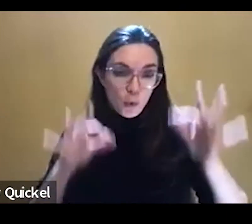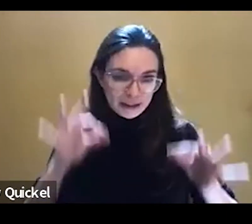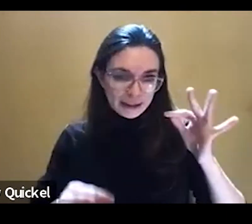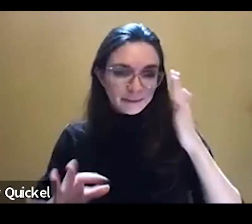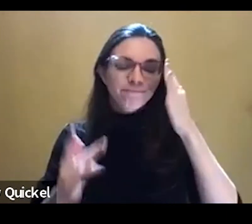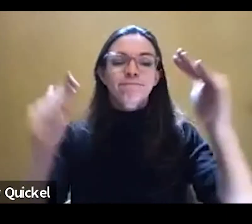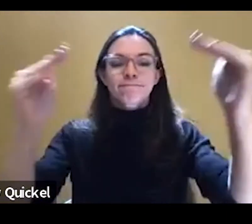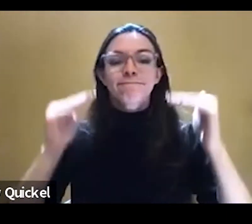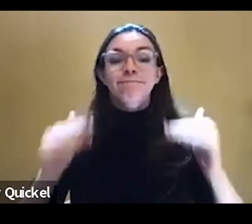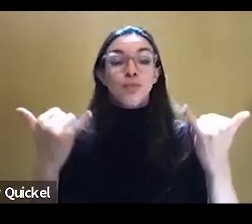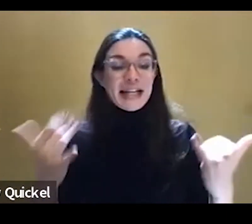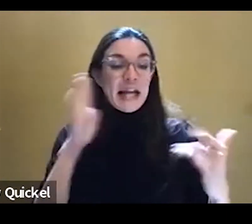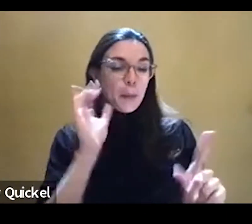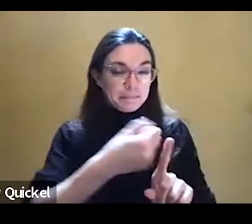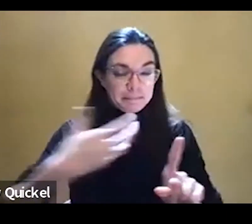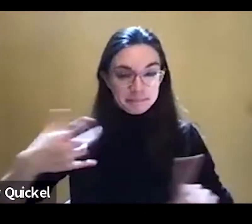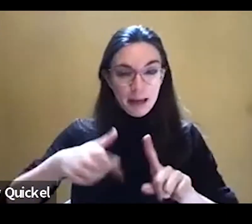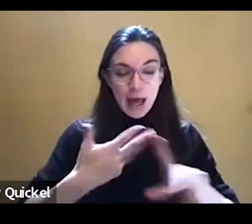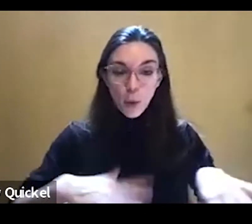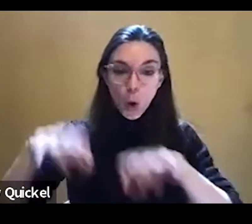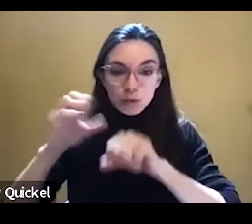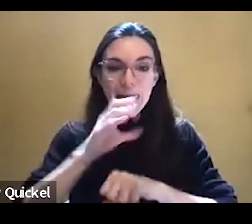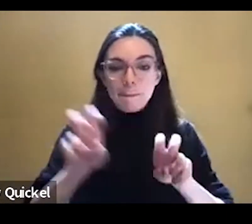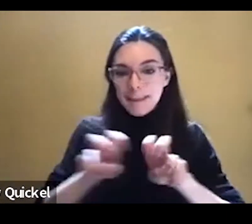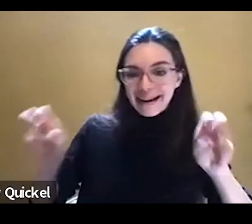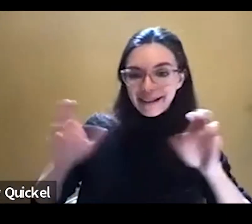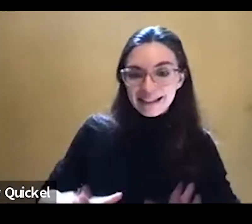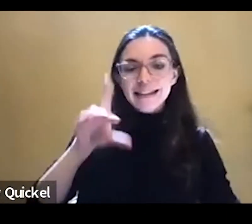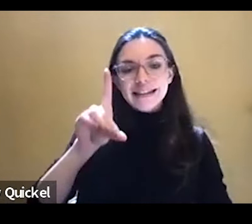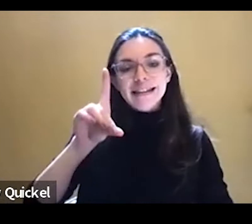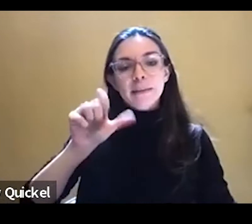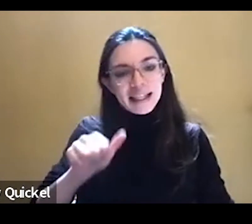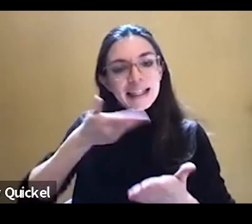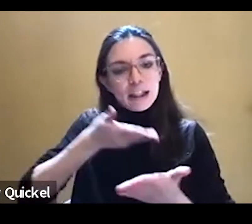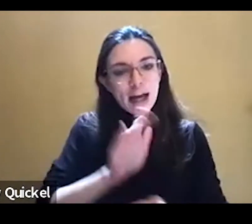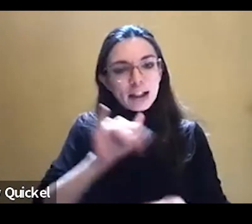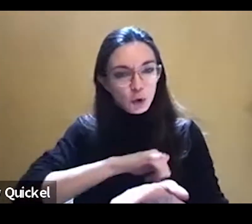you about our host and panelists. Disability Rights New York is the protection and agency system for the